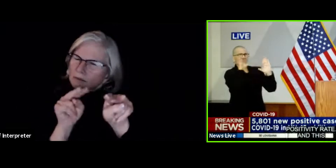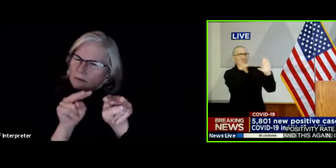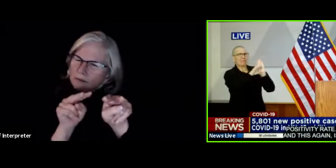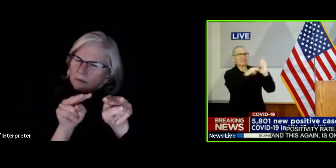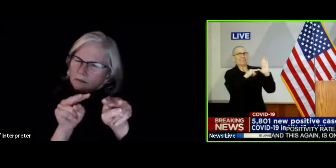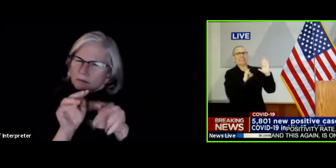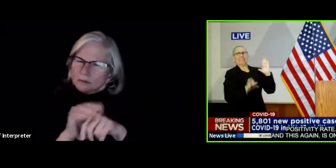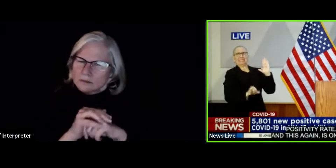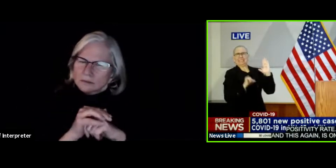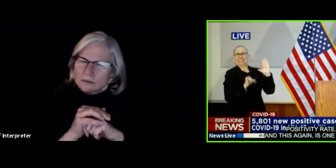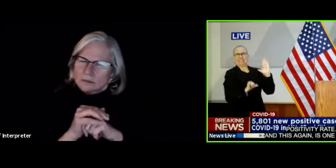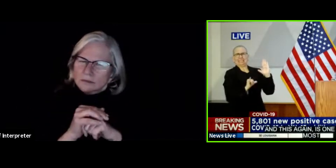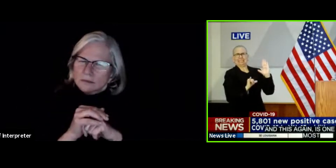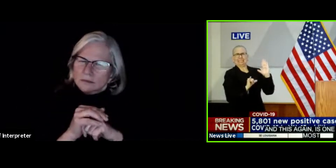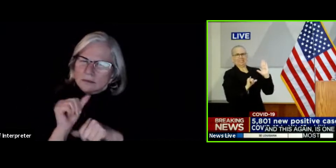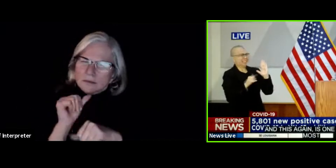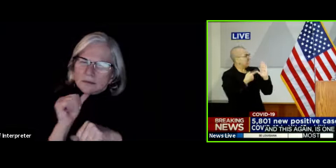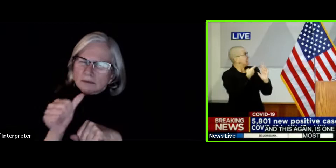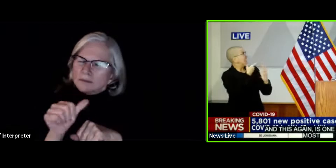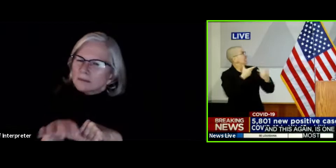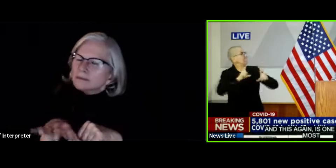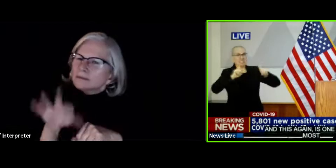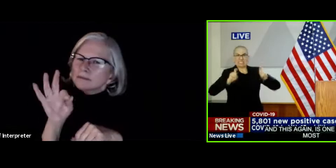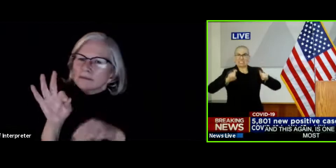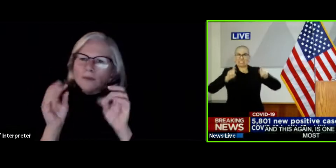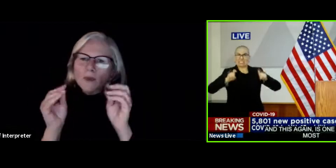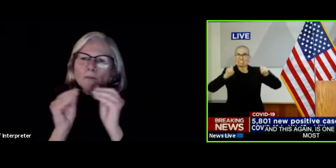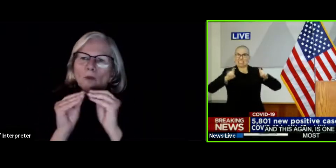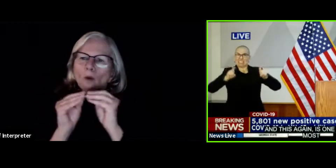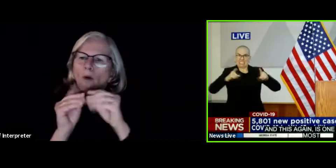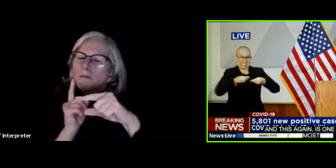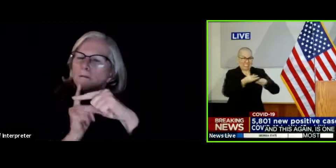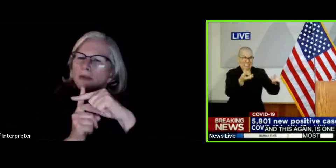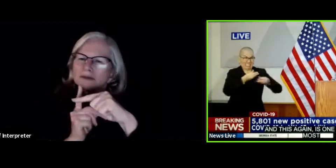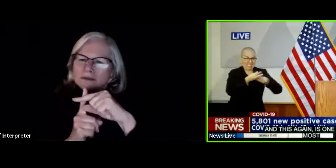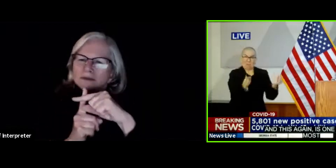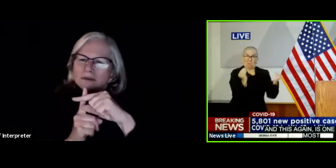WE'RE TESTING MORE. THE FACT THAT WE ARE TESTING SO ROBUSTLY IS REALLY ONE OF THE